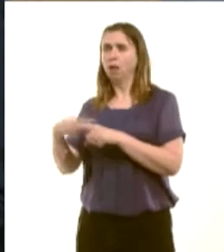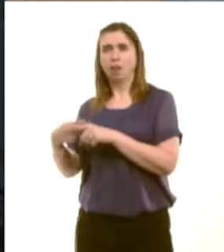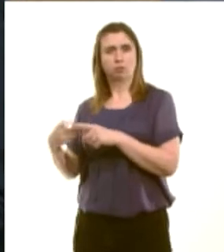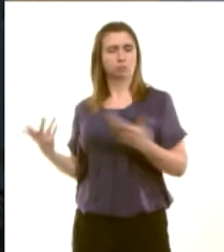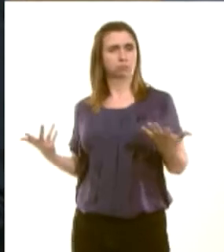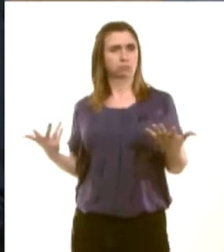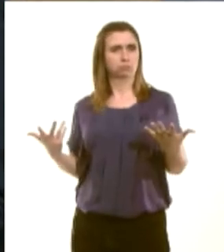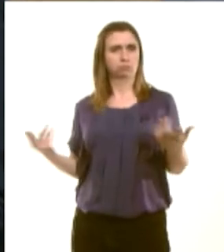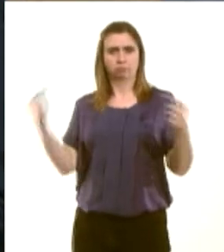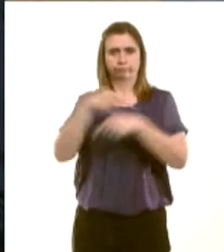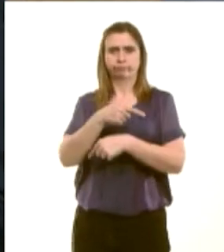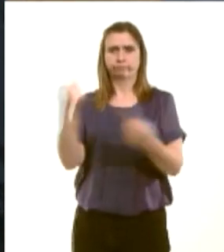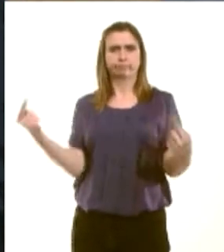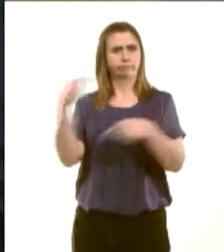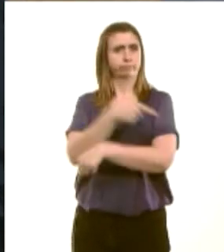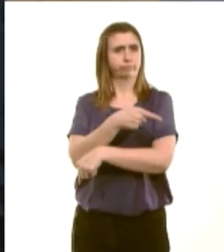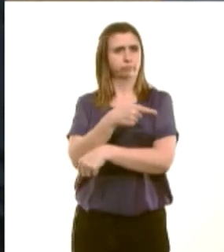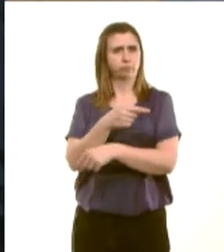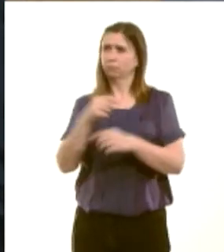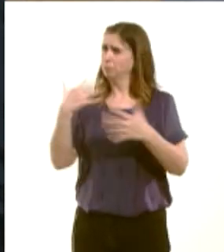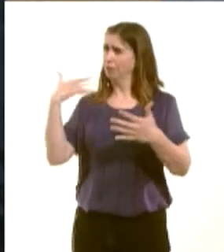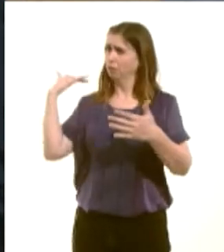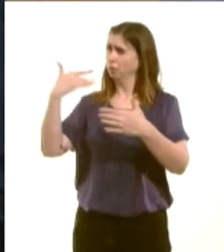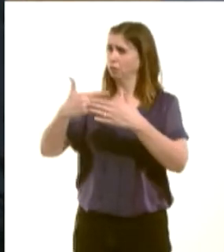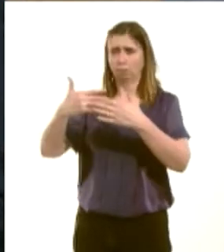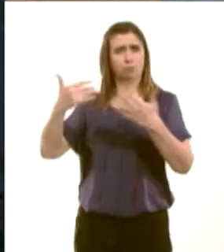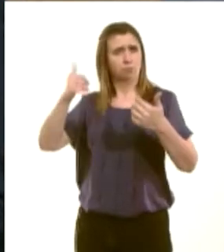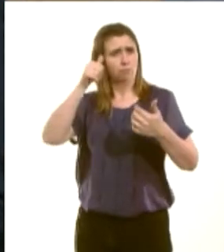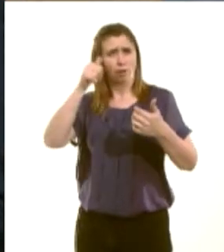services in Wales; itís a well-established principle, and where those patients access